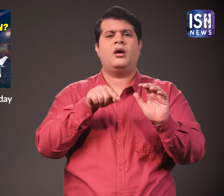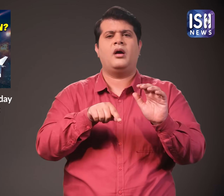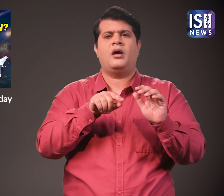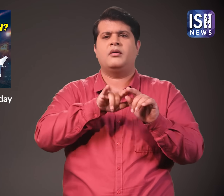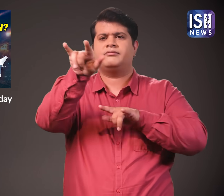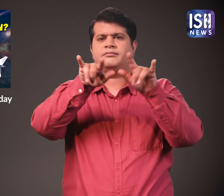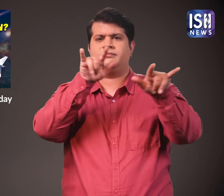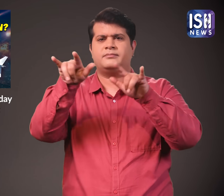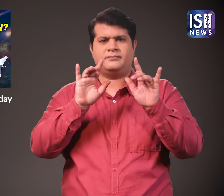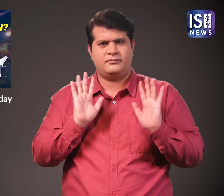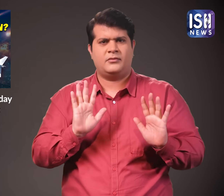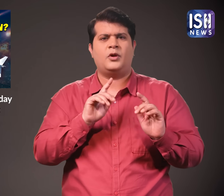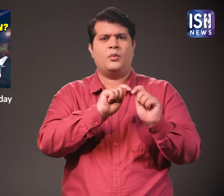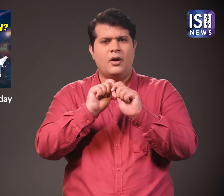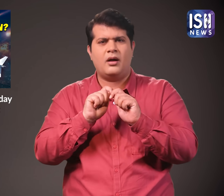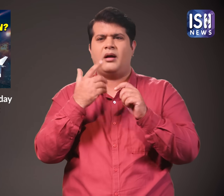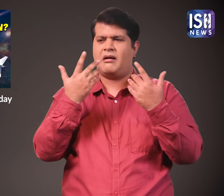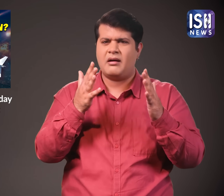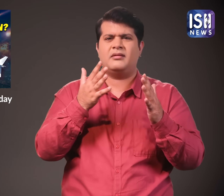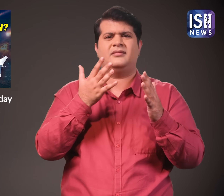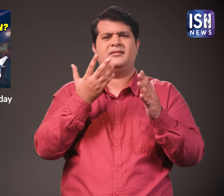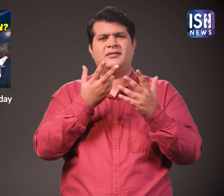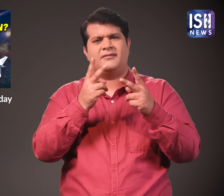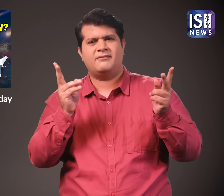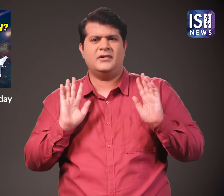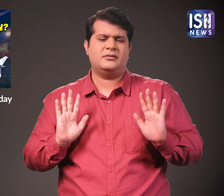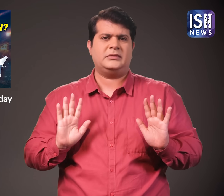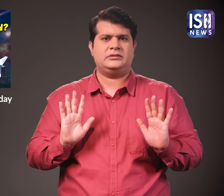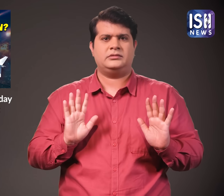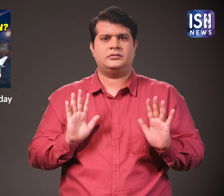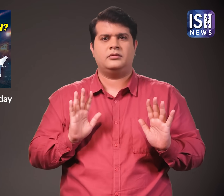It was just a part of routine events.